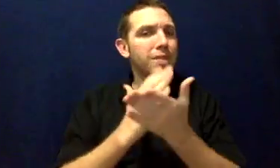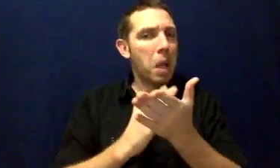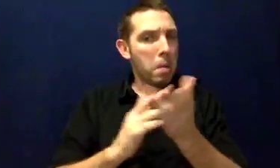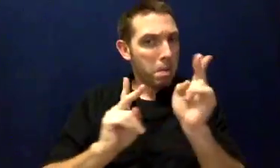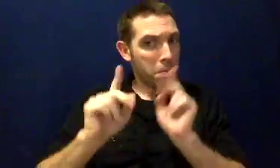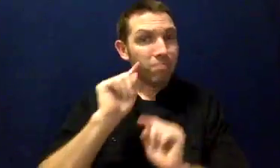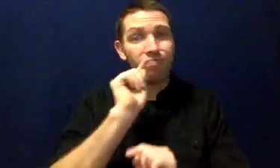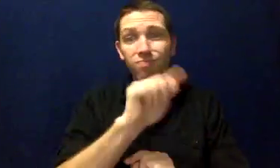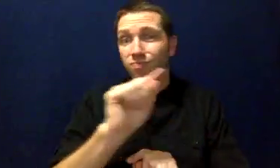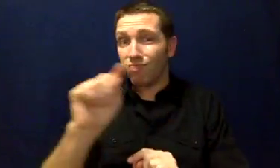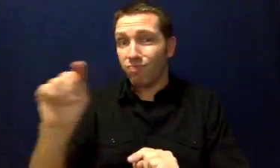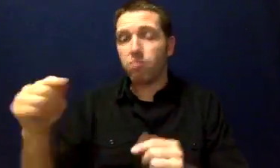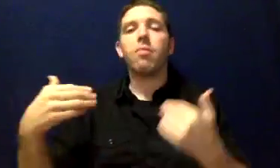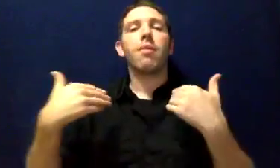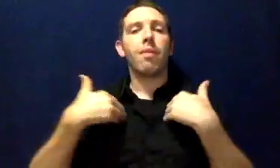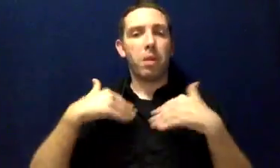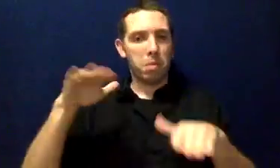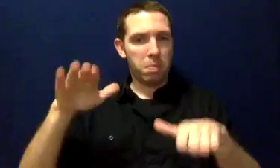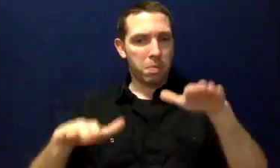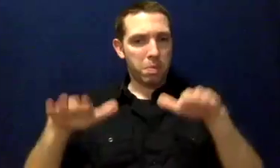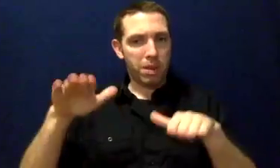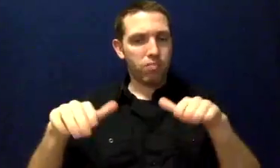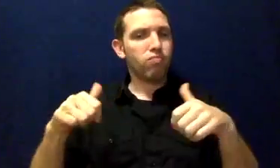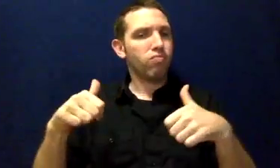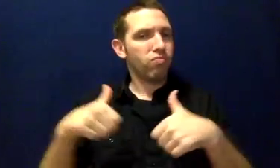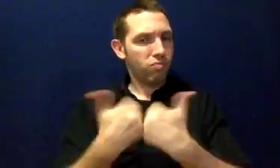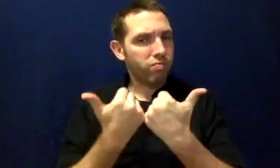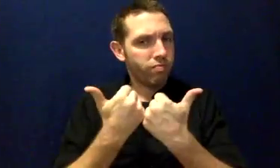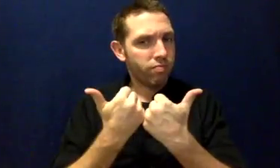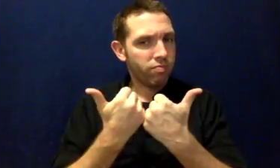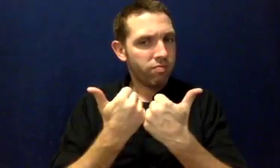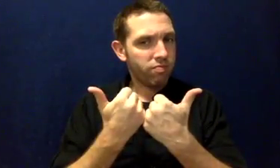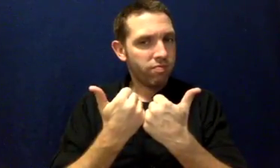Some individuals with Usher have balance issues.